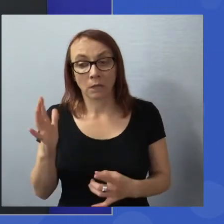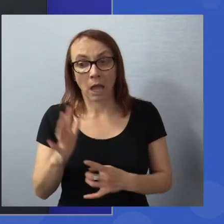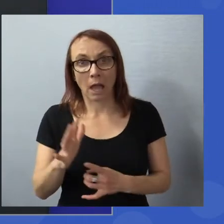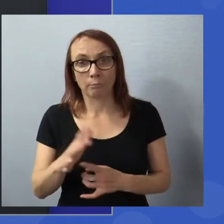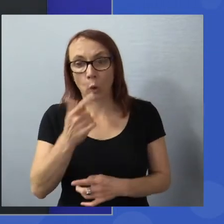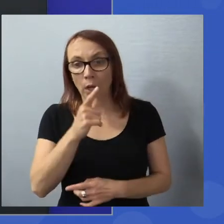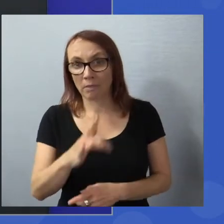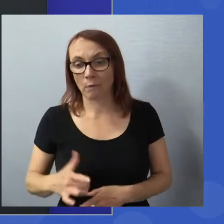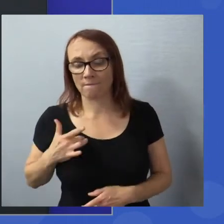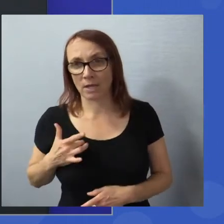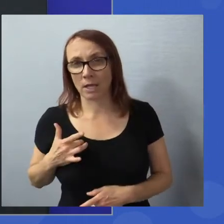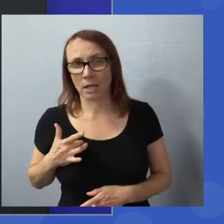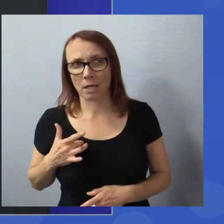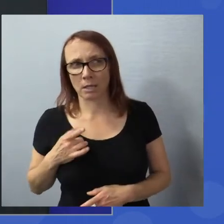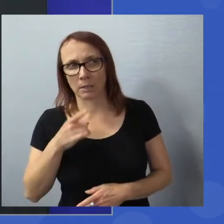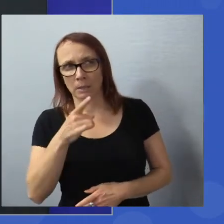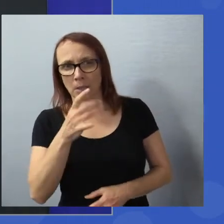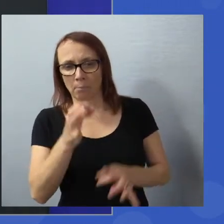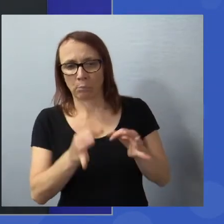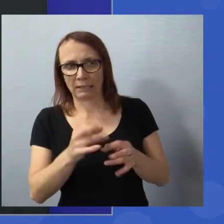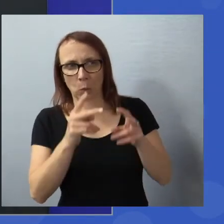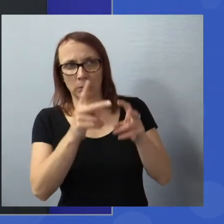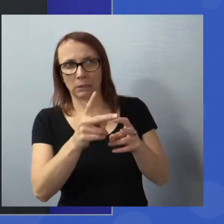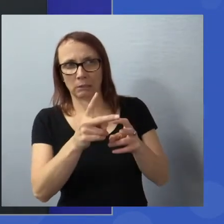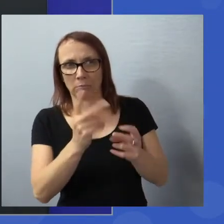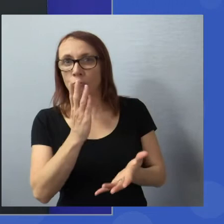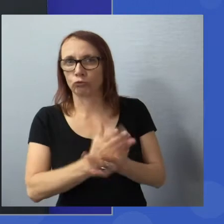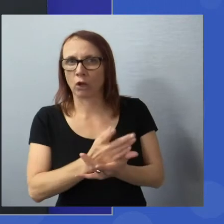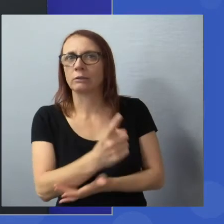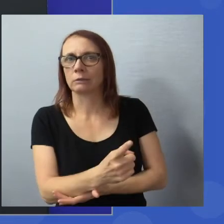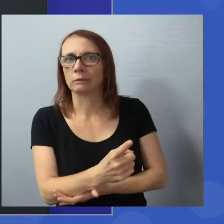trust the political system and trust politicians that they're doing their